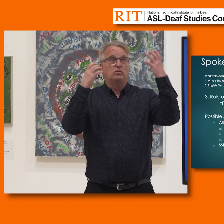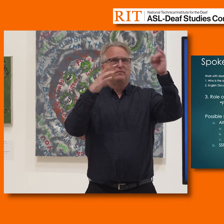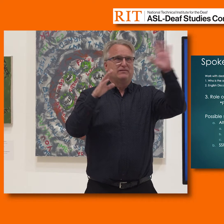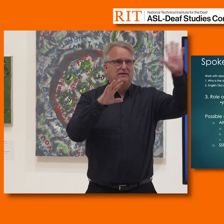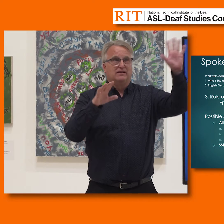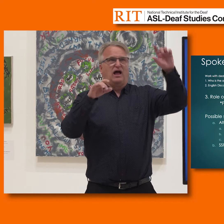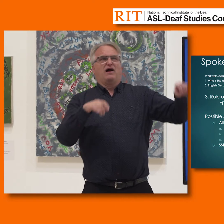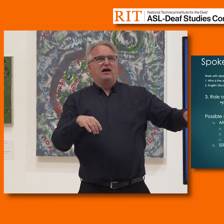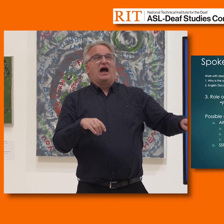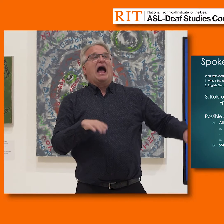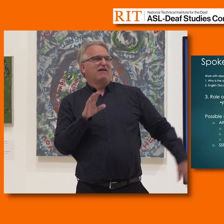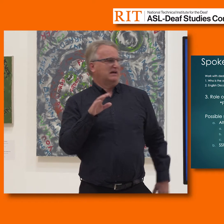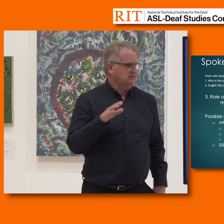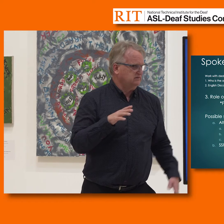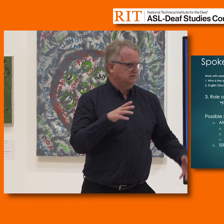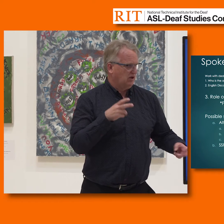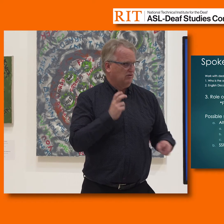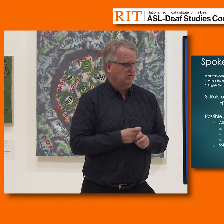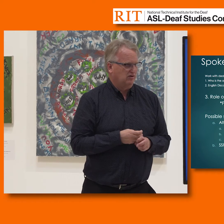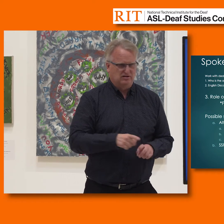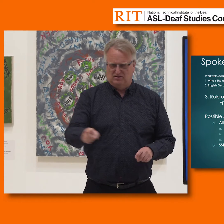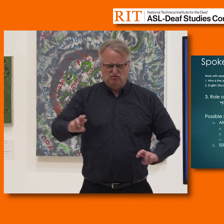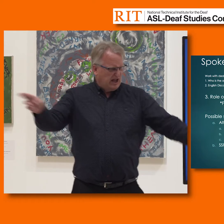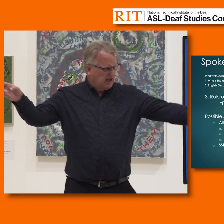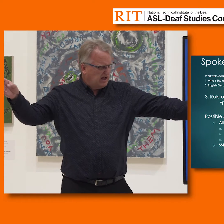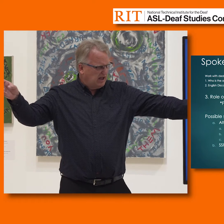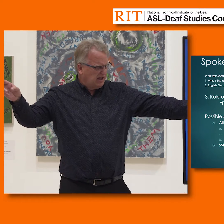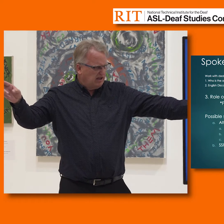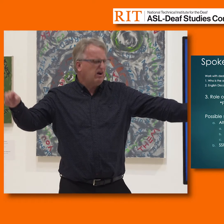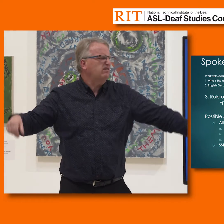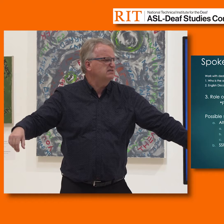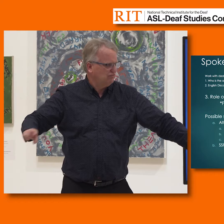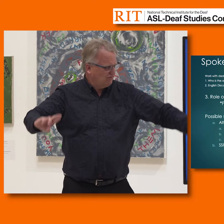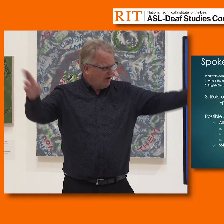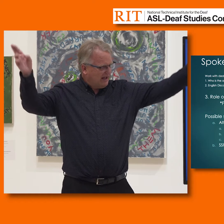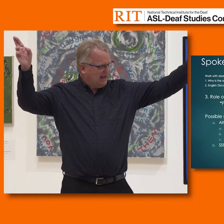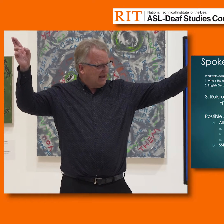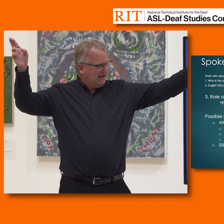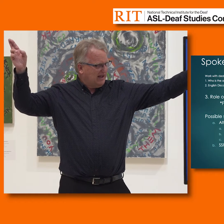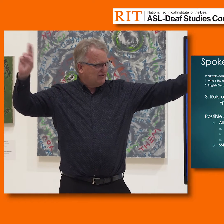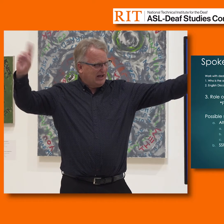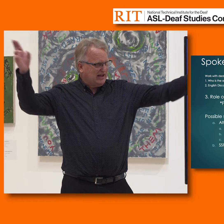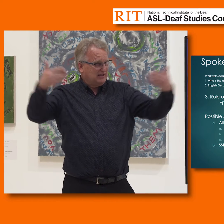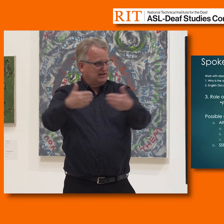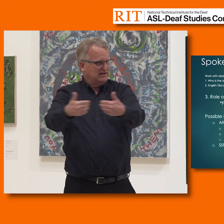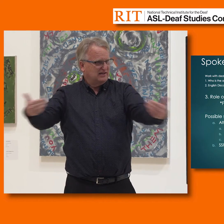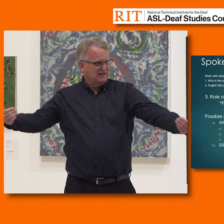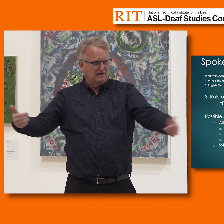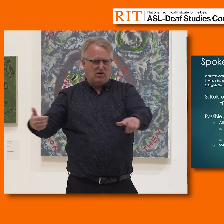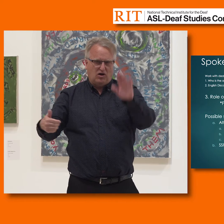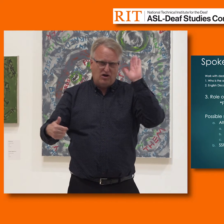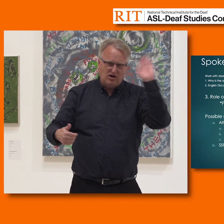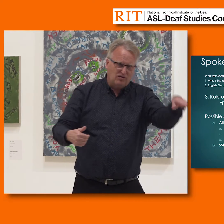and the other works into sign language. Right? And they're ready to do that. They've agreed to take